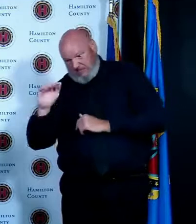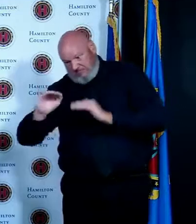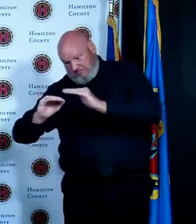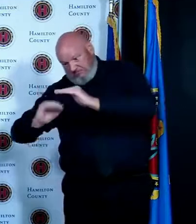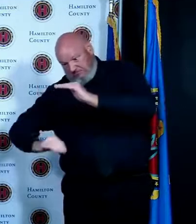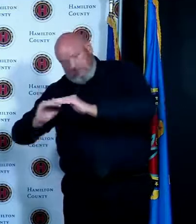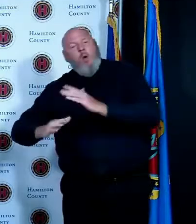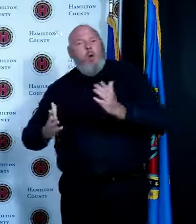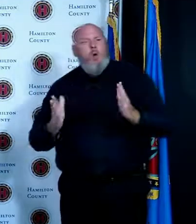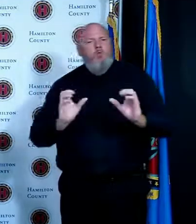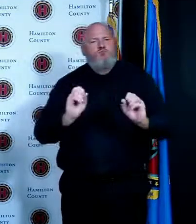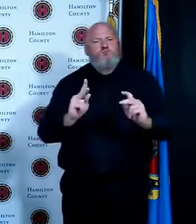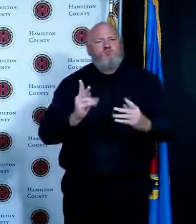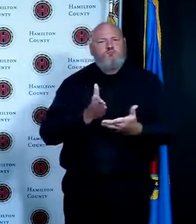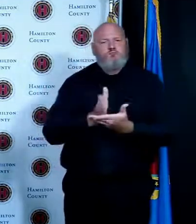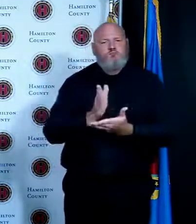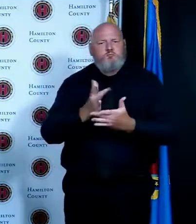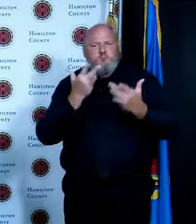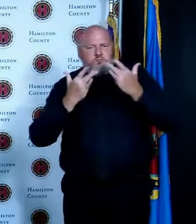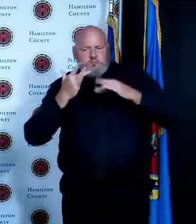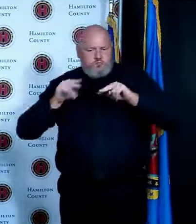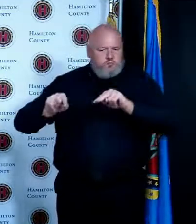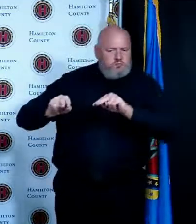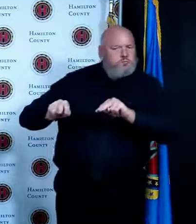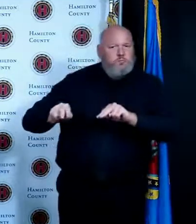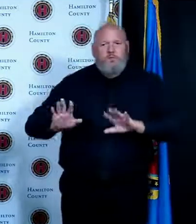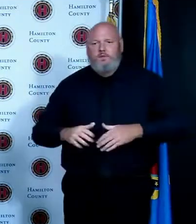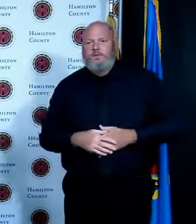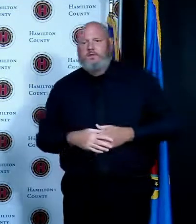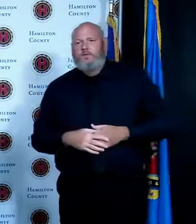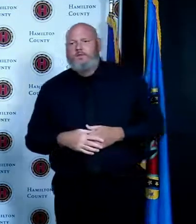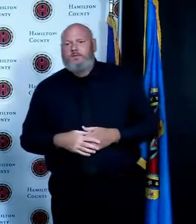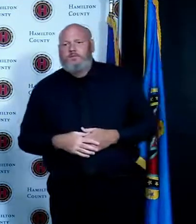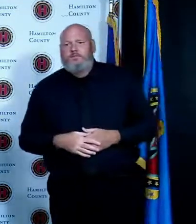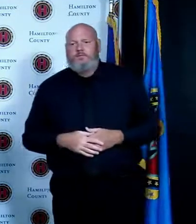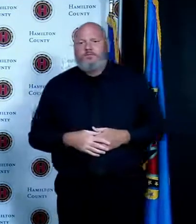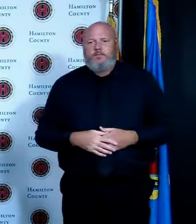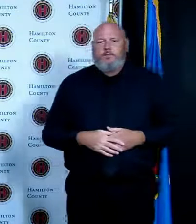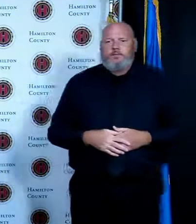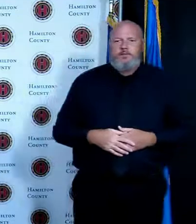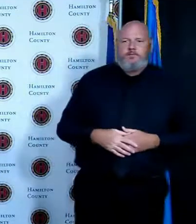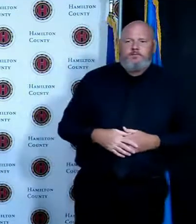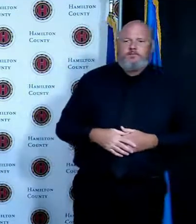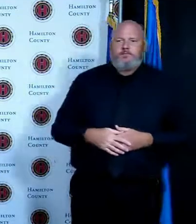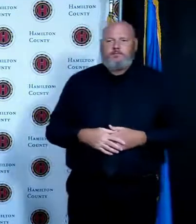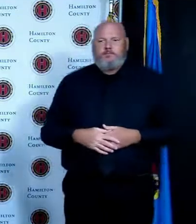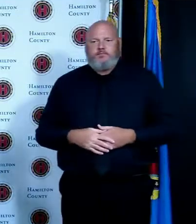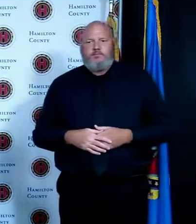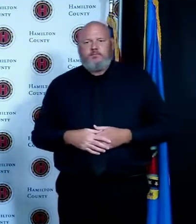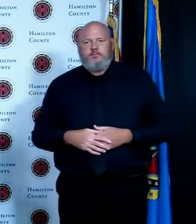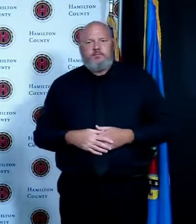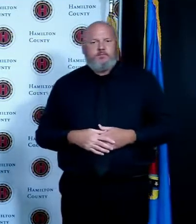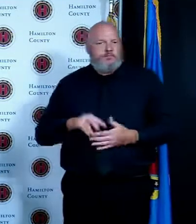an outbreak will continue to die down slowly if the reproductive number is greater than one we see the outbreak continued